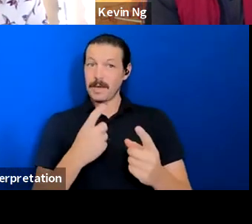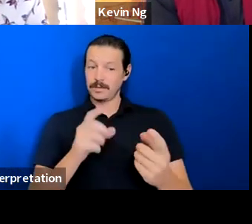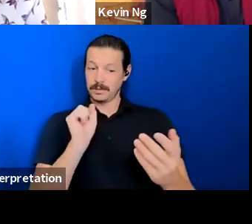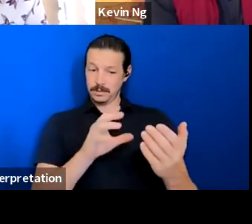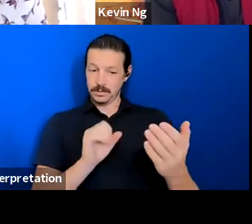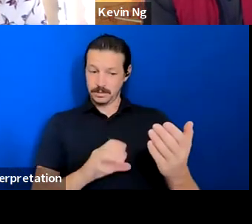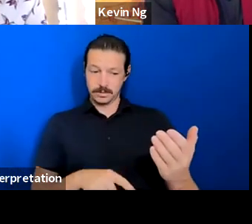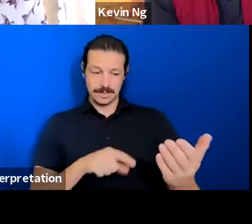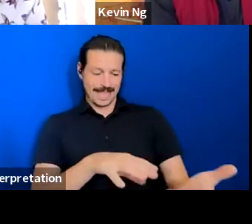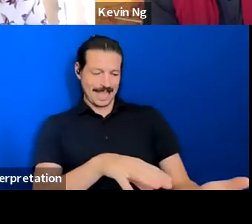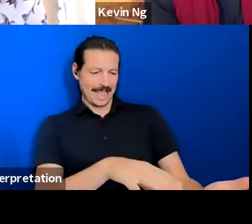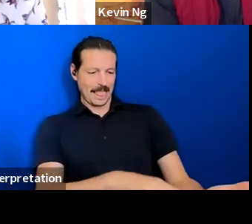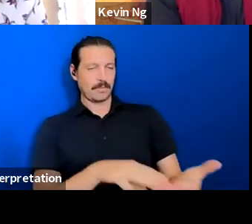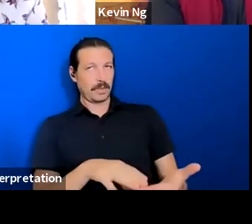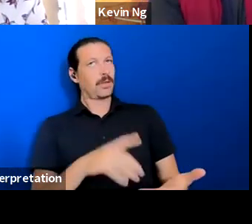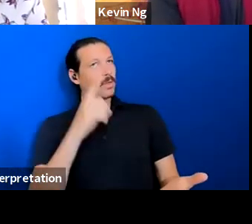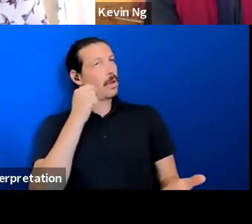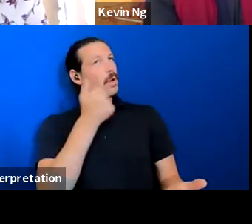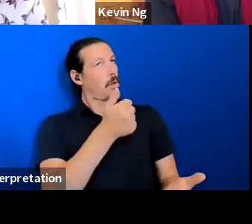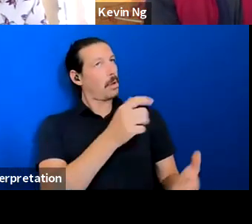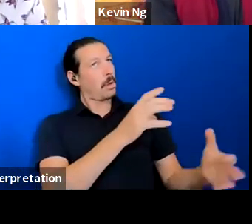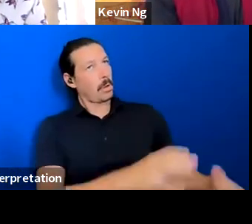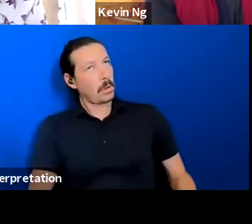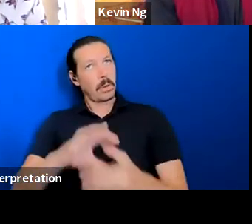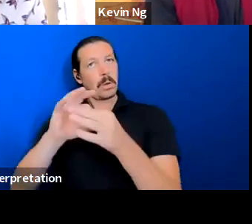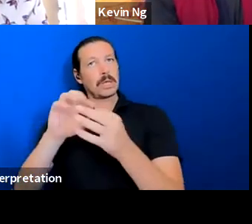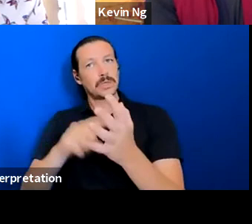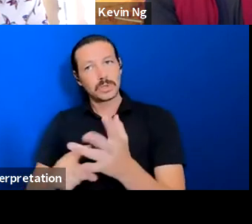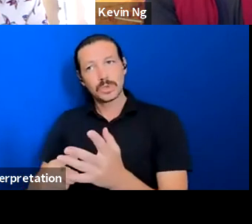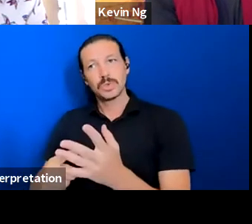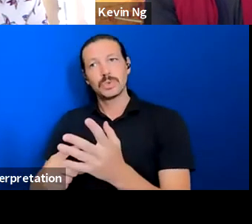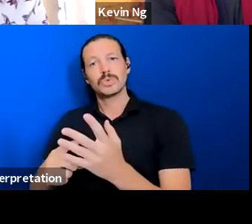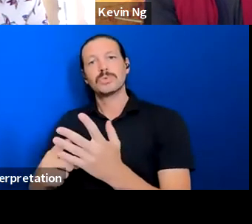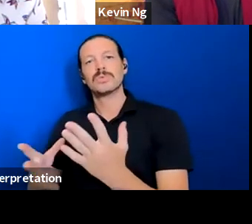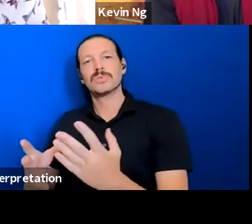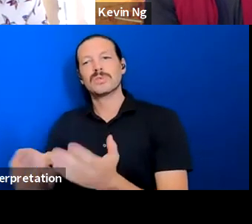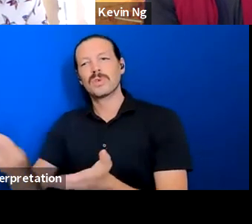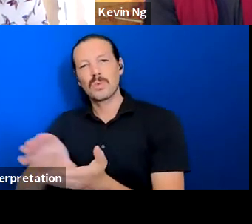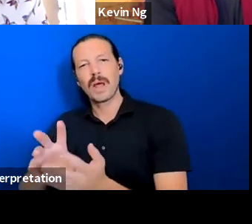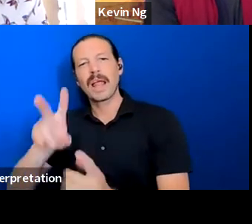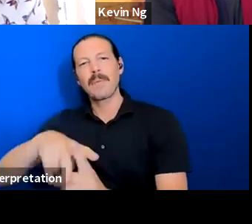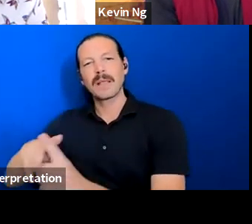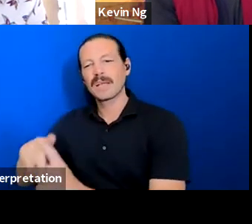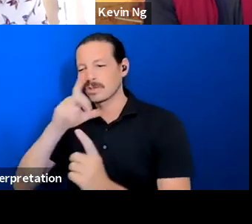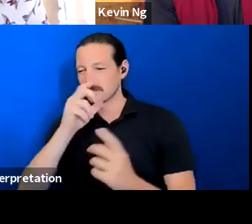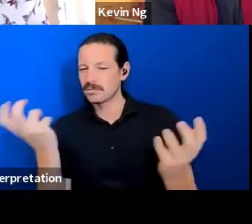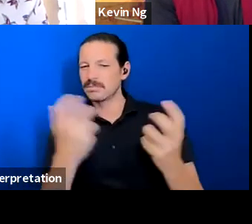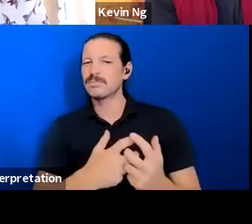knowledge to the applications that we receive. We also ask you to nominate which arts practice